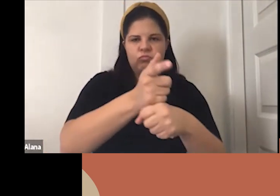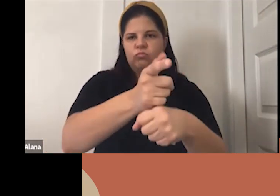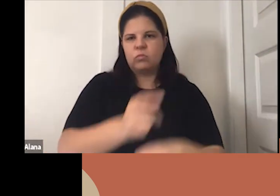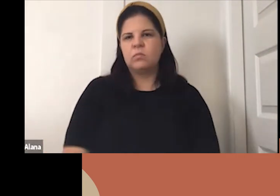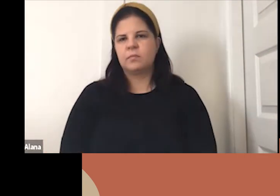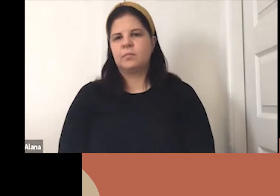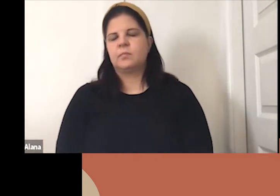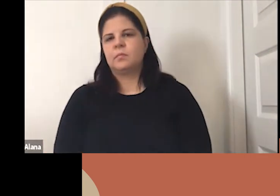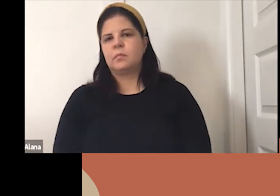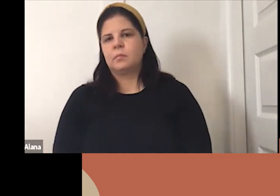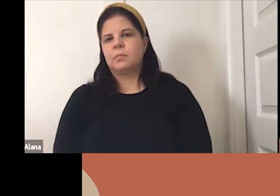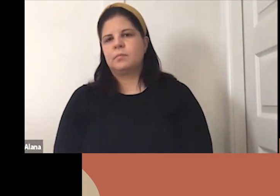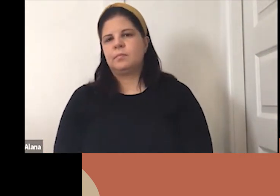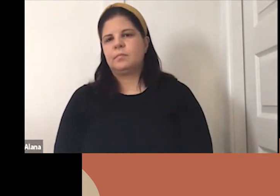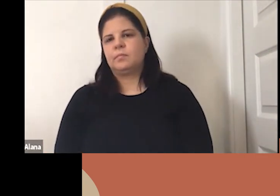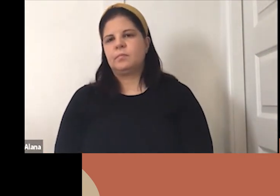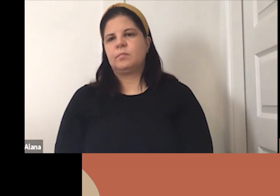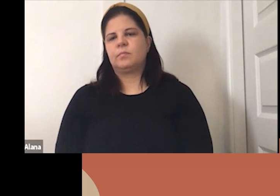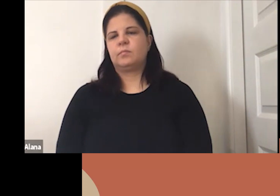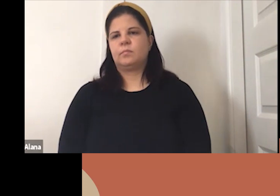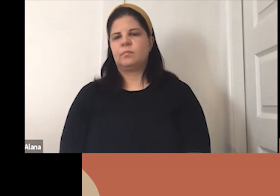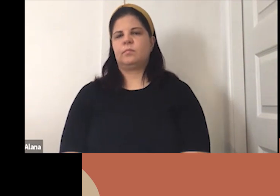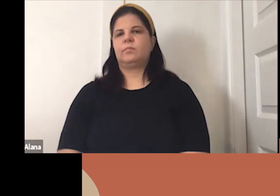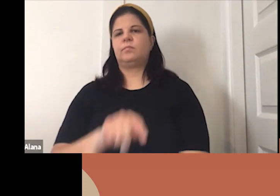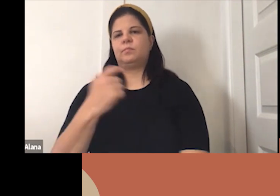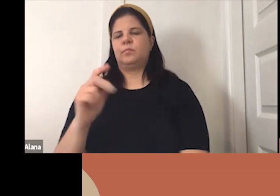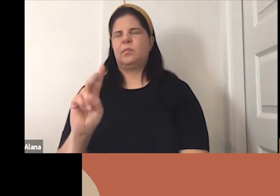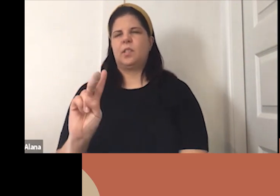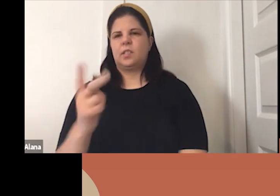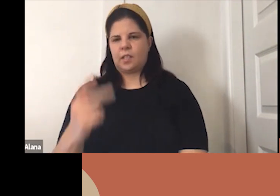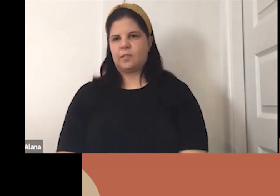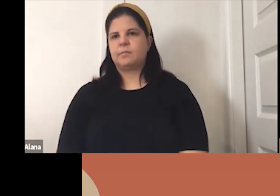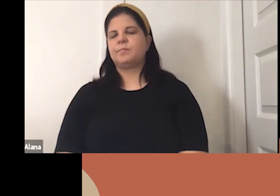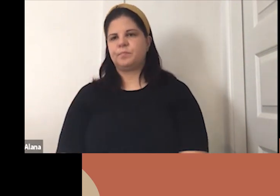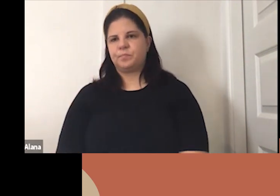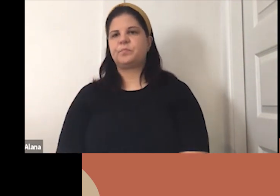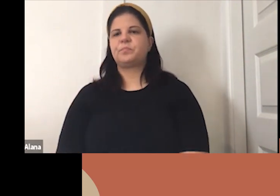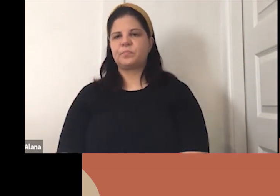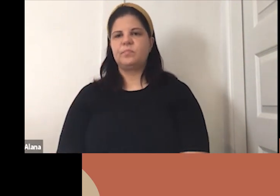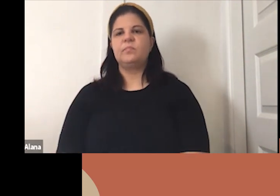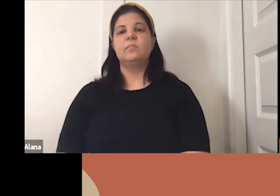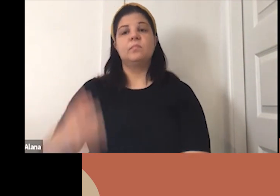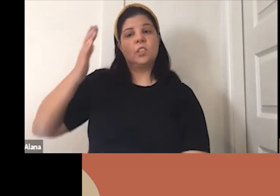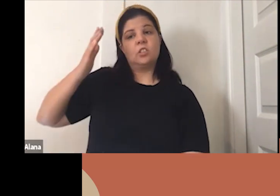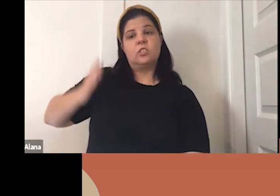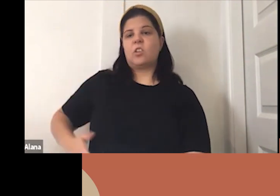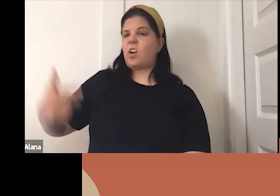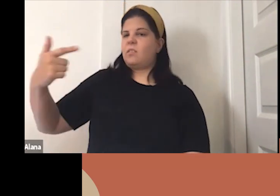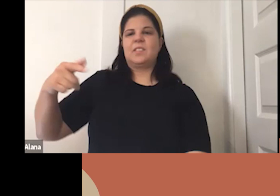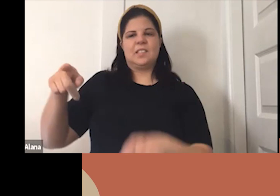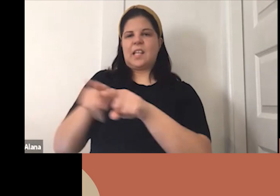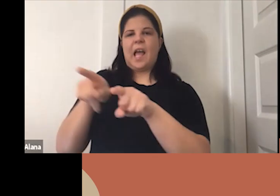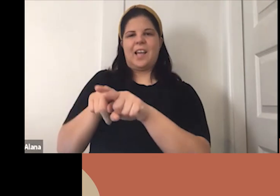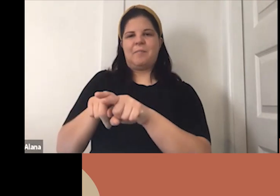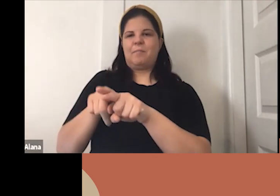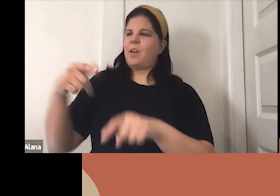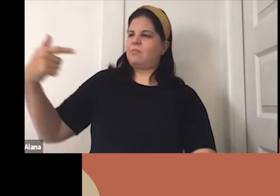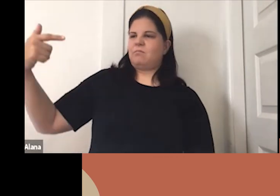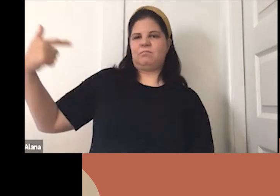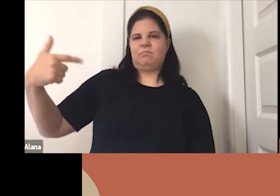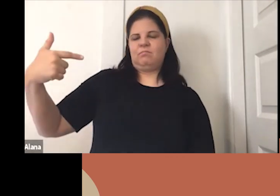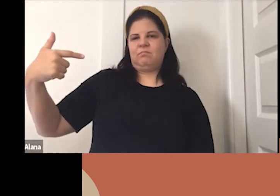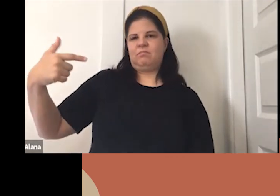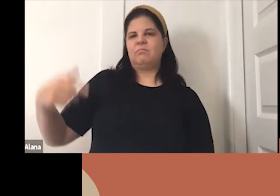In the second image it is a side view of the same outdoor film shoot.